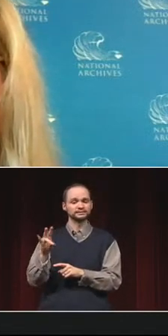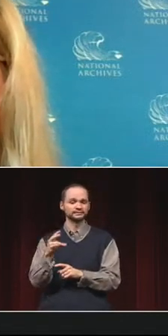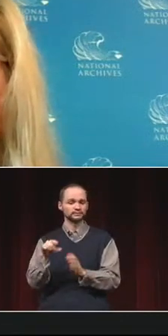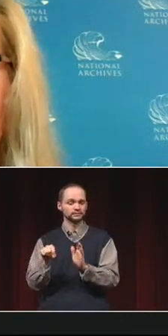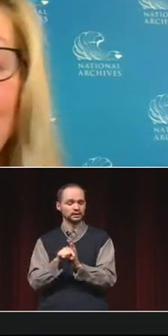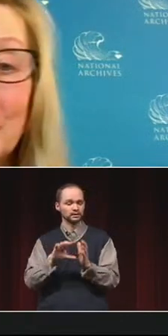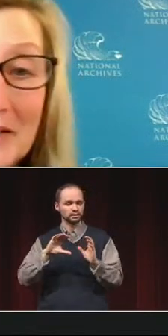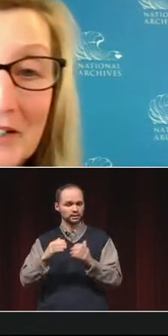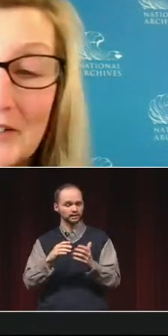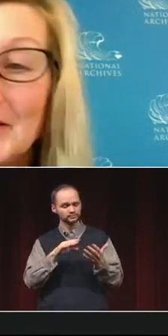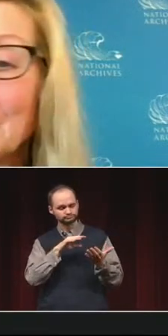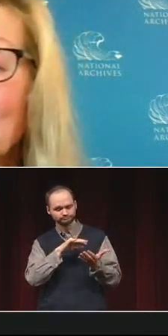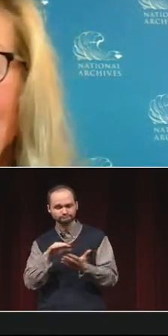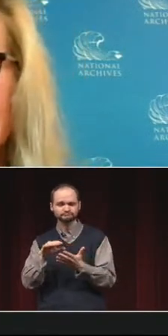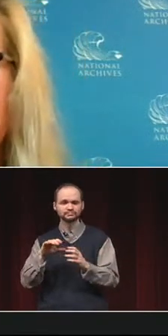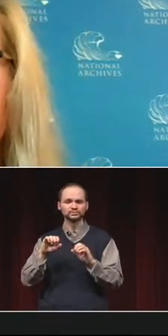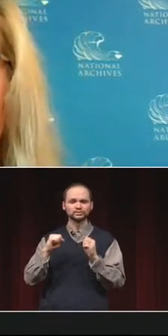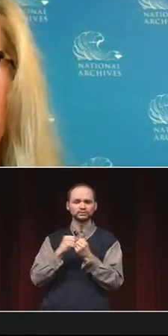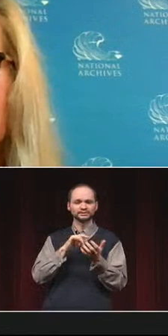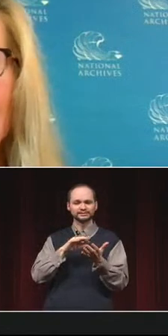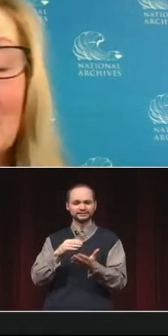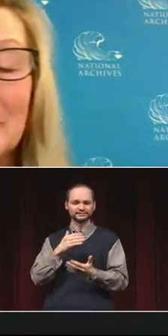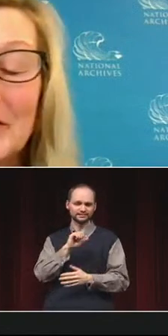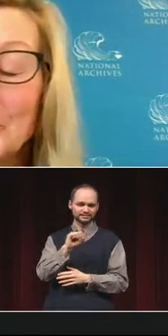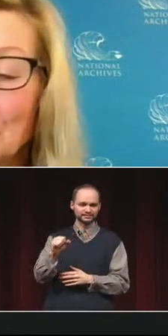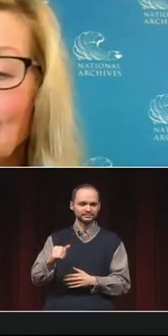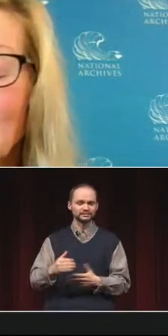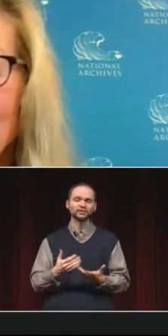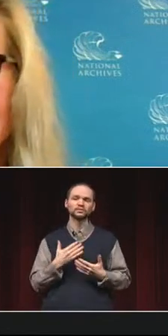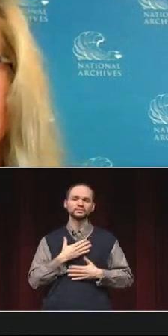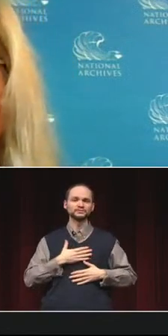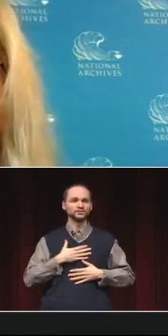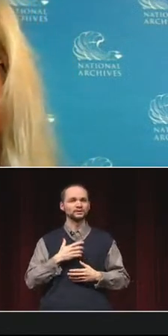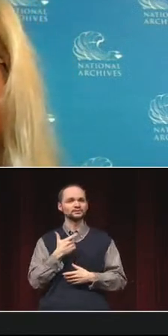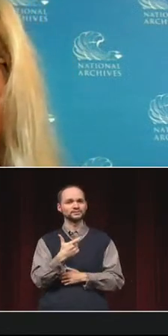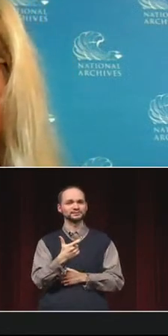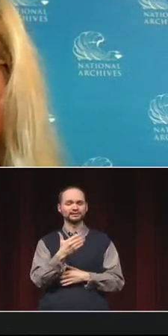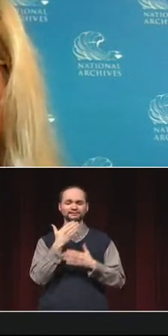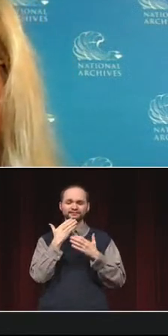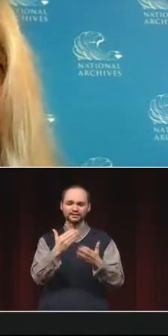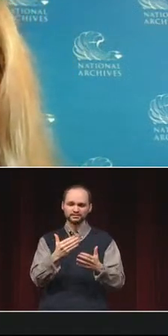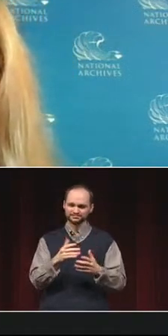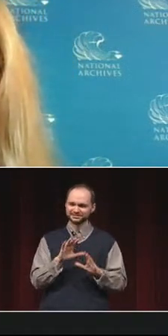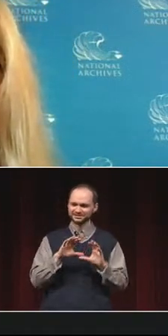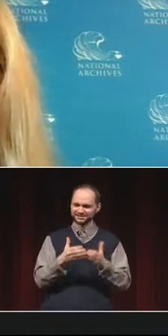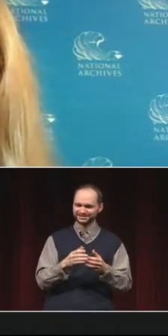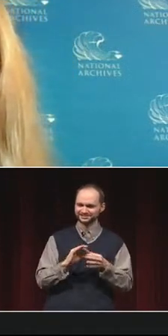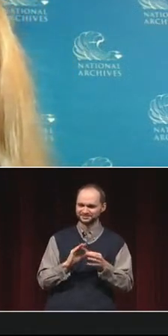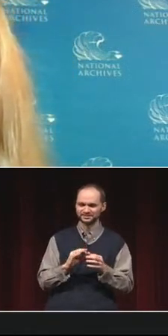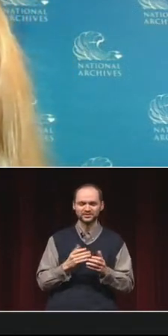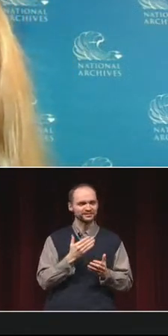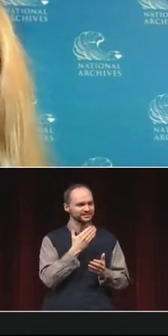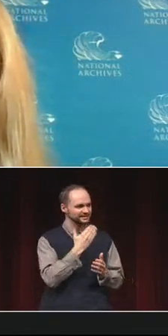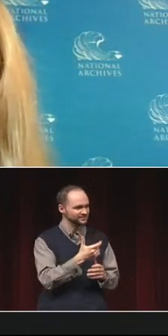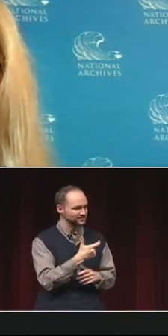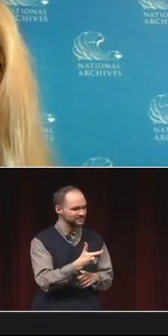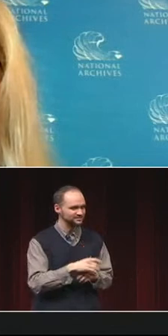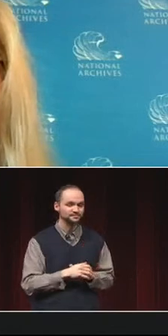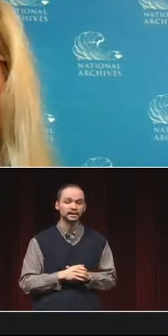the pleasure of being here today. So thank you. Thank you for watching. And then some students.